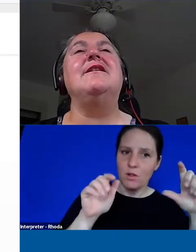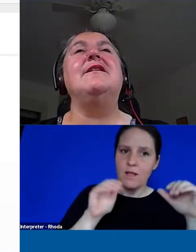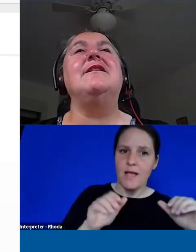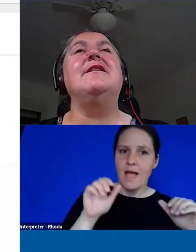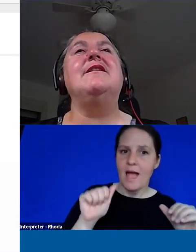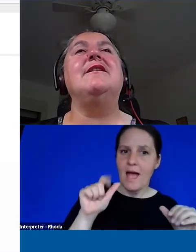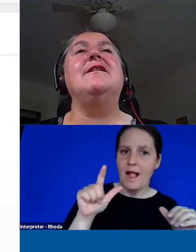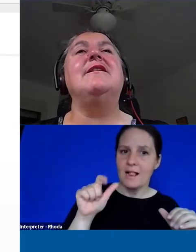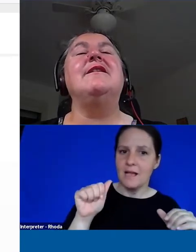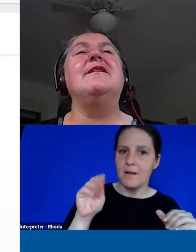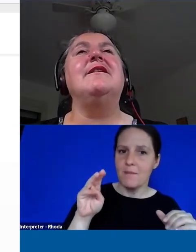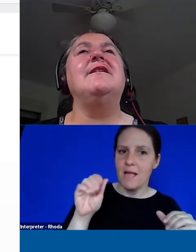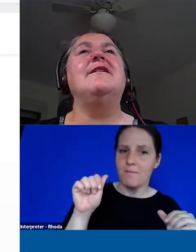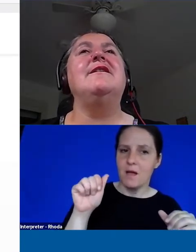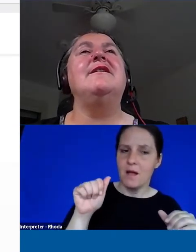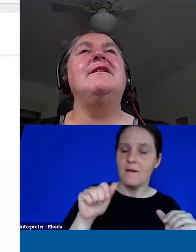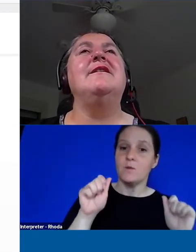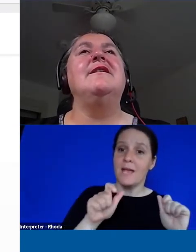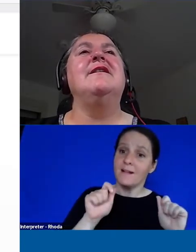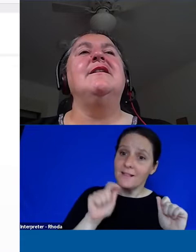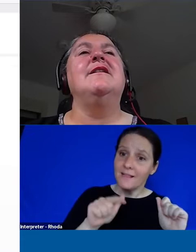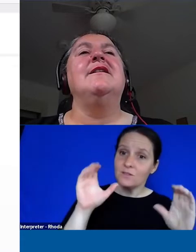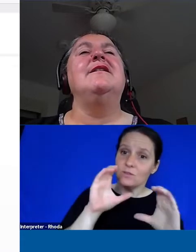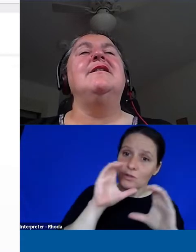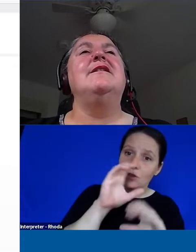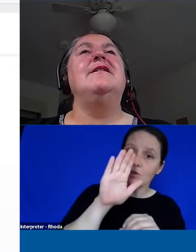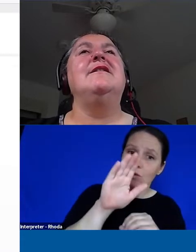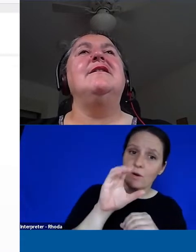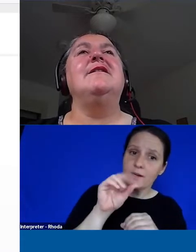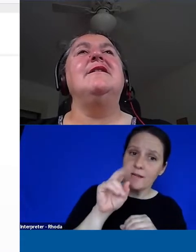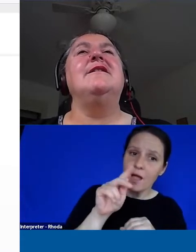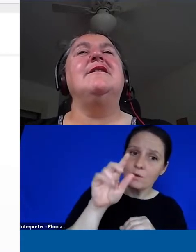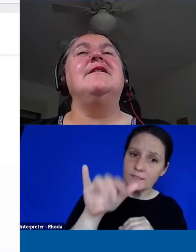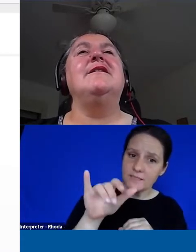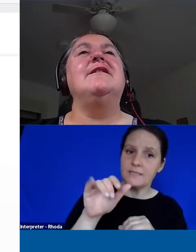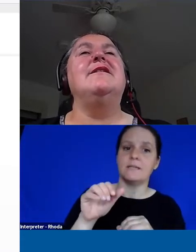Clickable search for your county to find combo box collect as autocomplete editable, Baldwin County, Alabama... search.